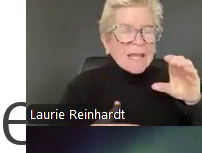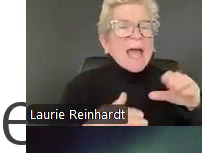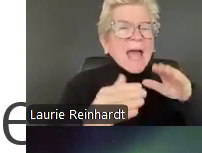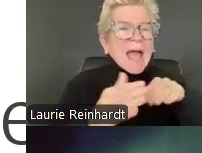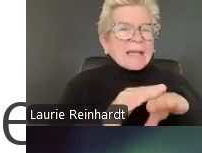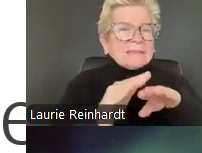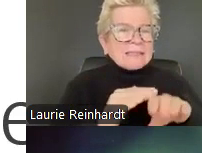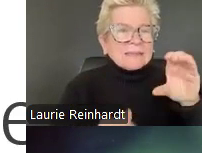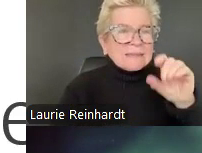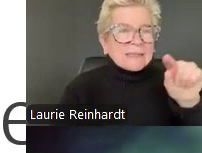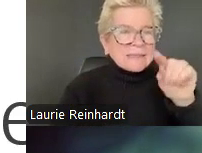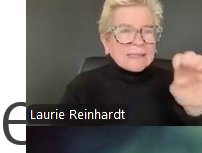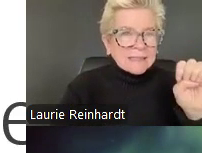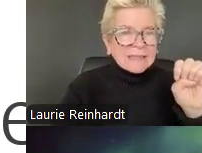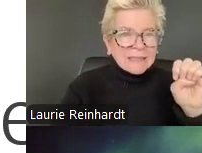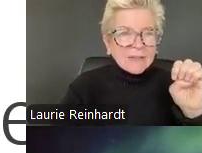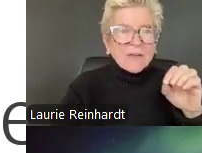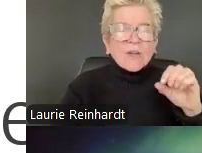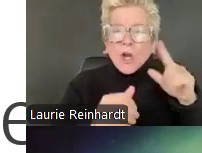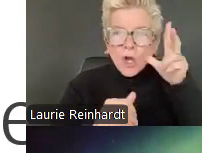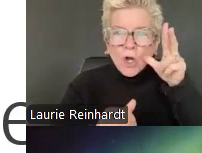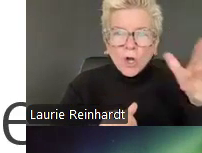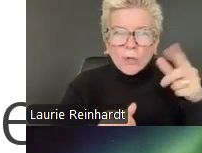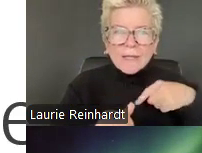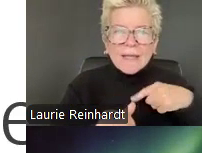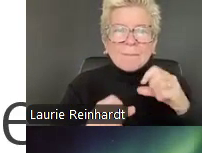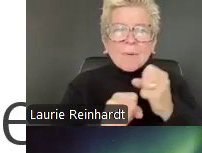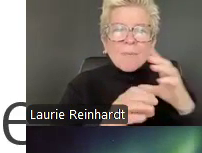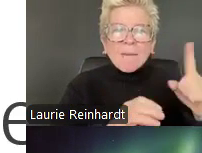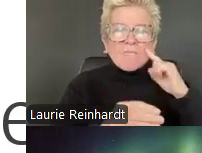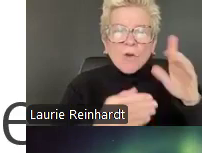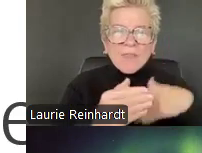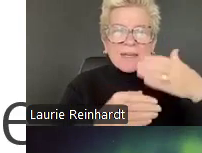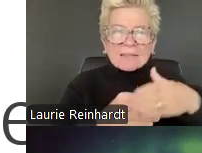career exploration and preparation for their next step after high school